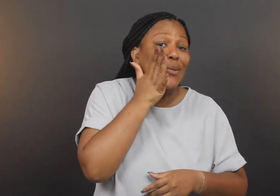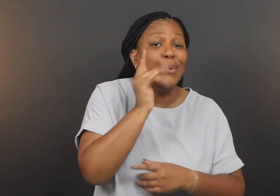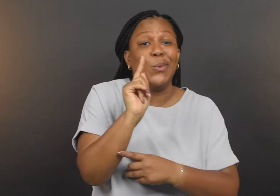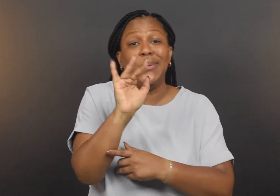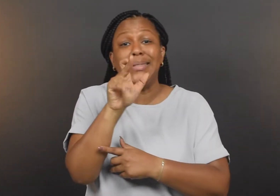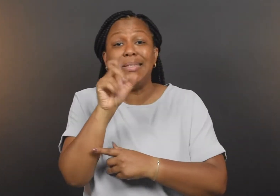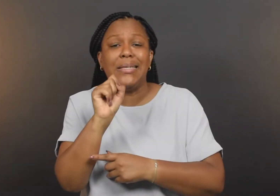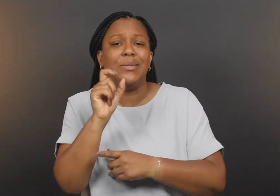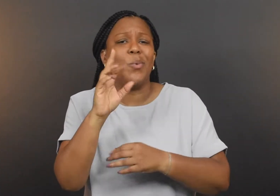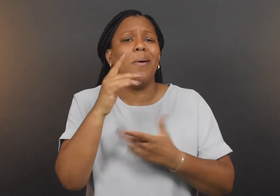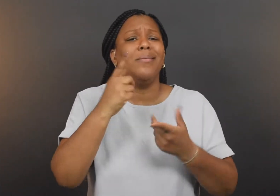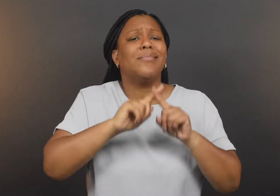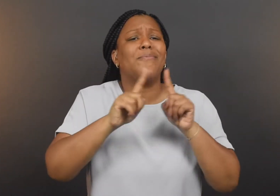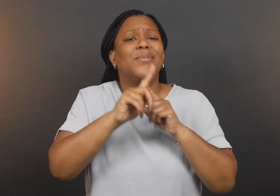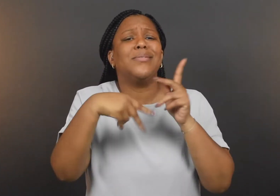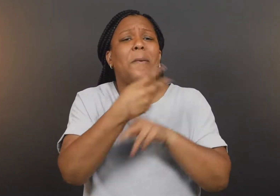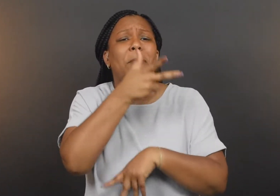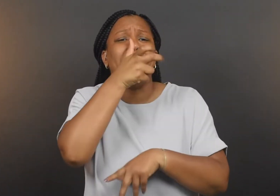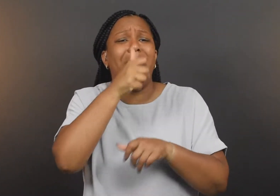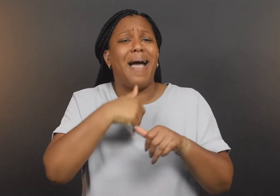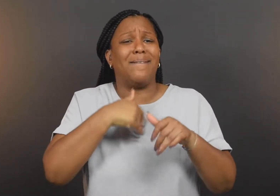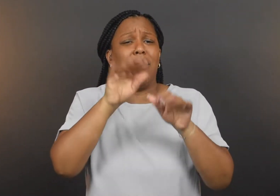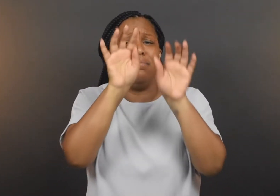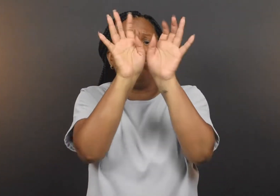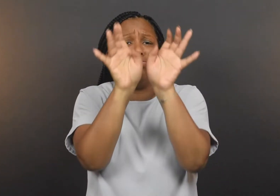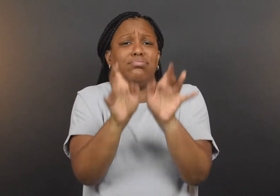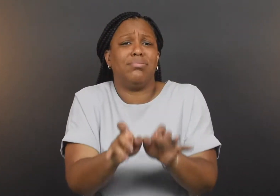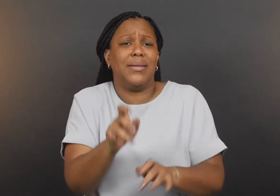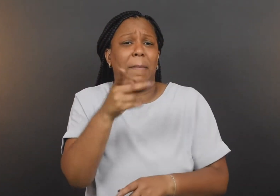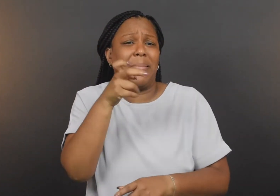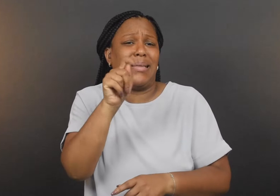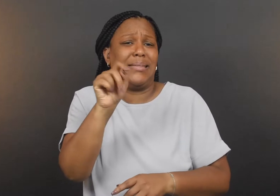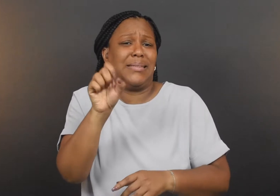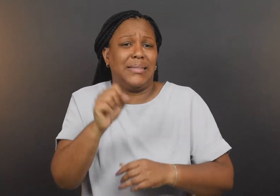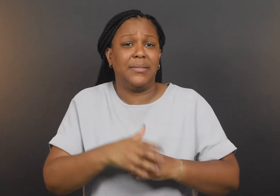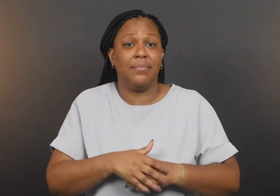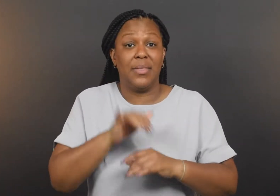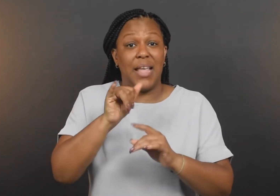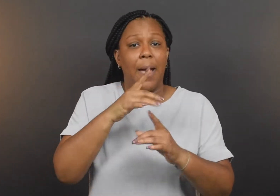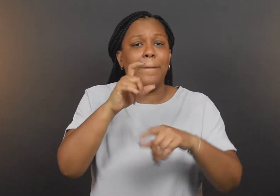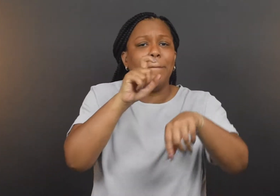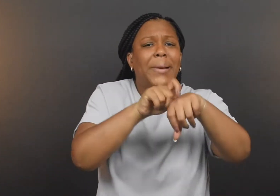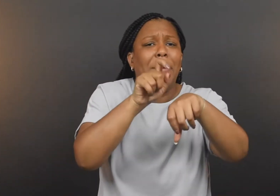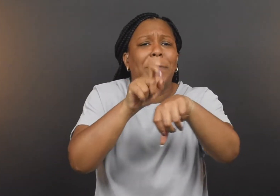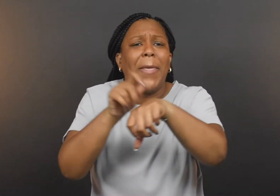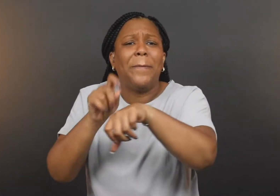ticks, and other multi-legged pests that bite and can make people and animals sick.